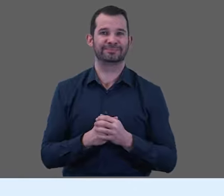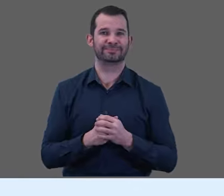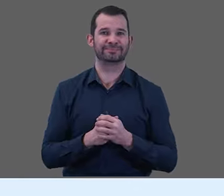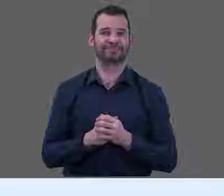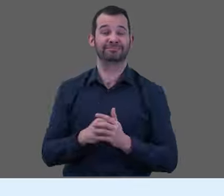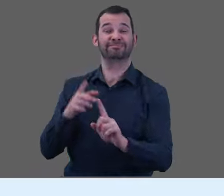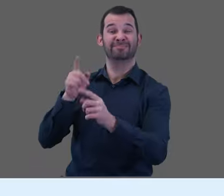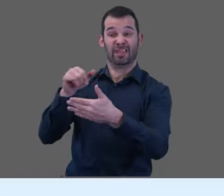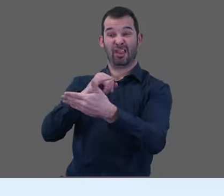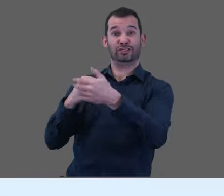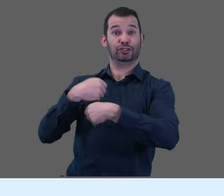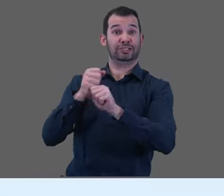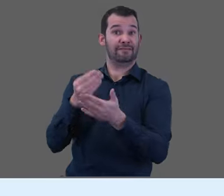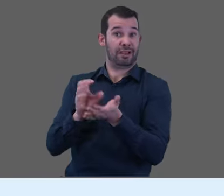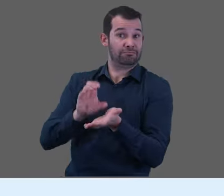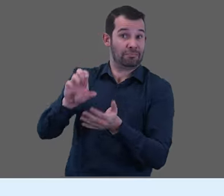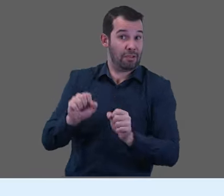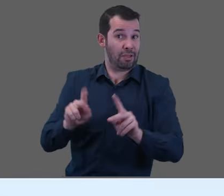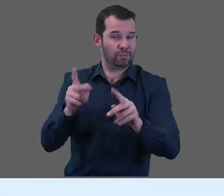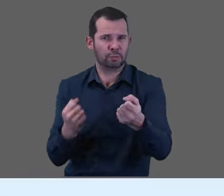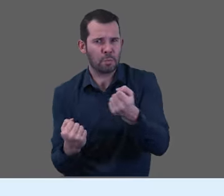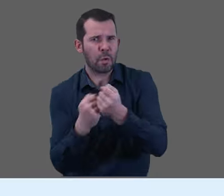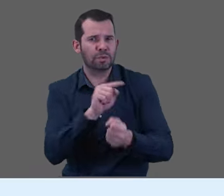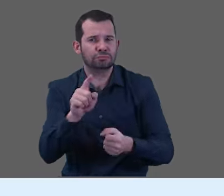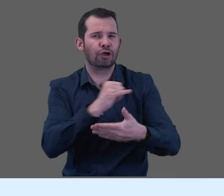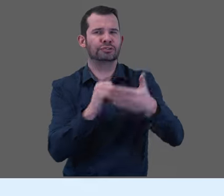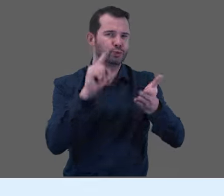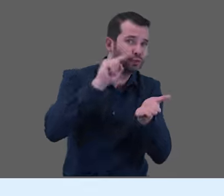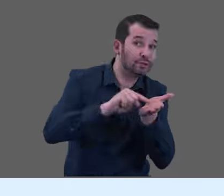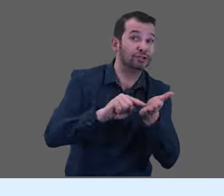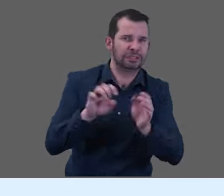The Artistic Creation funding opportunity supports artistic research